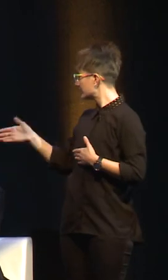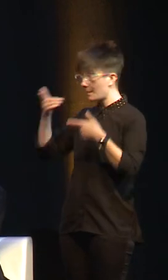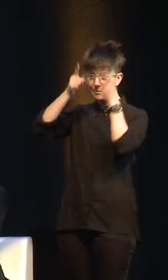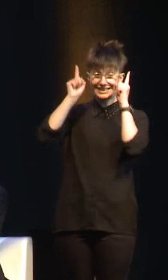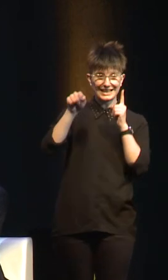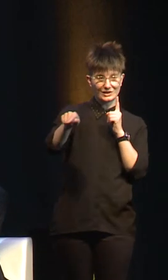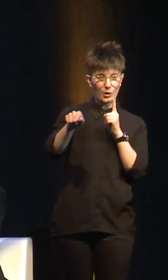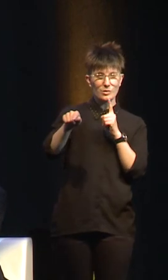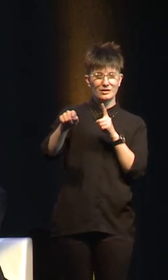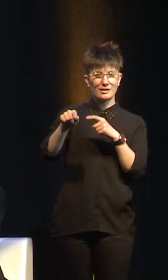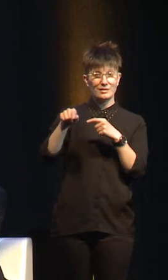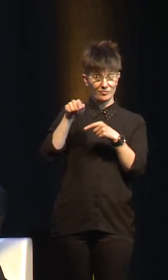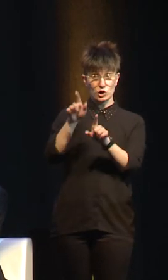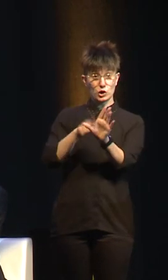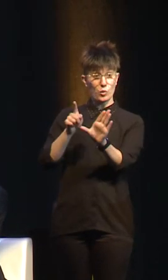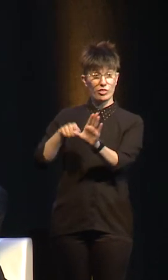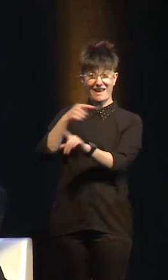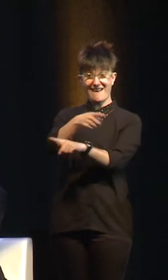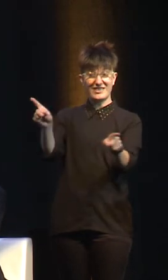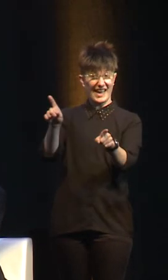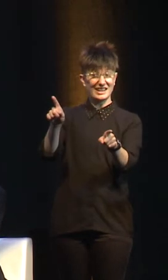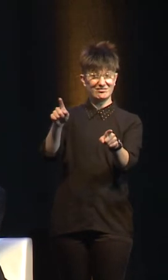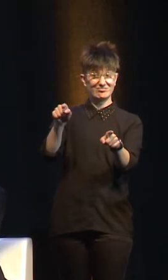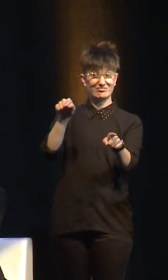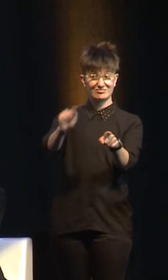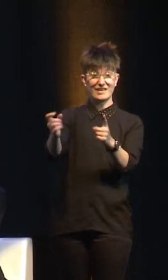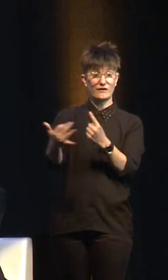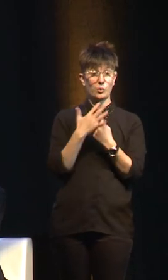the zero carbon bill and where you're at. Minister Shaw: Well I mean the zero carbon